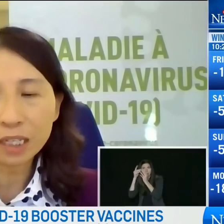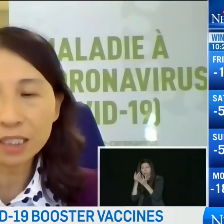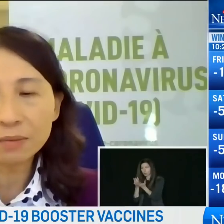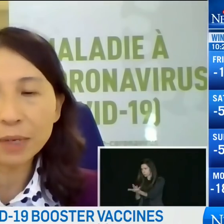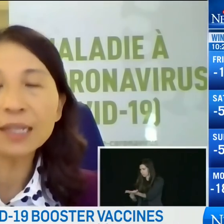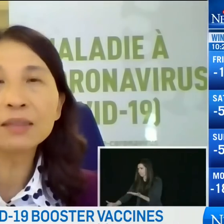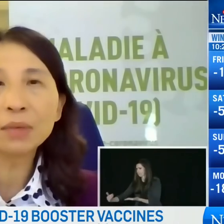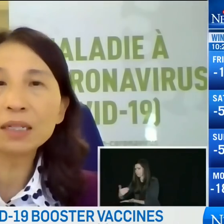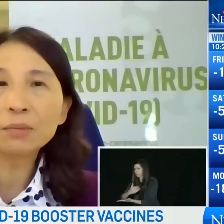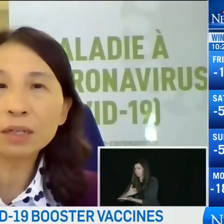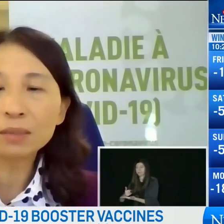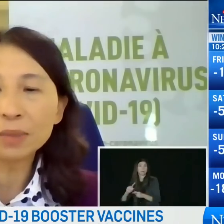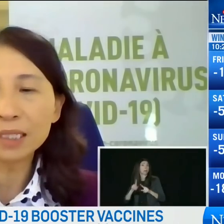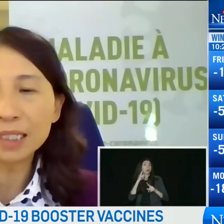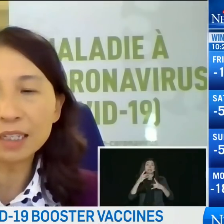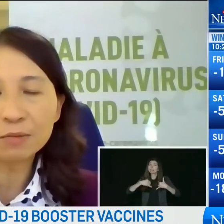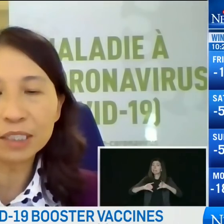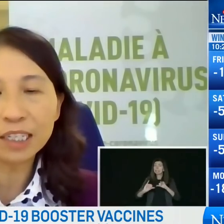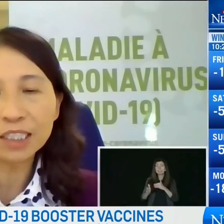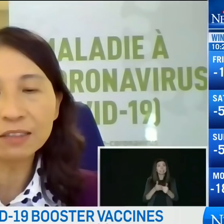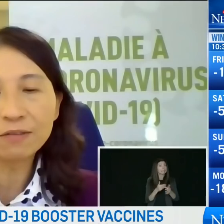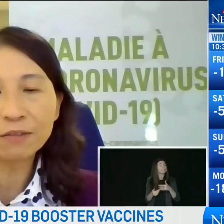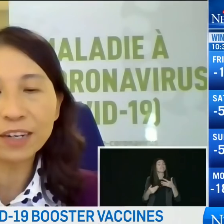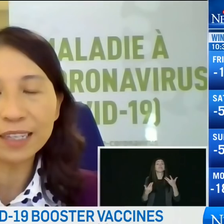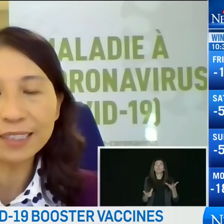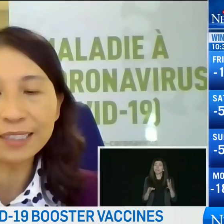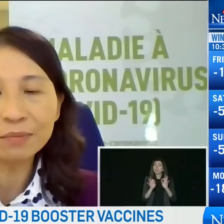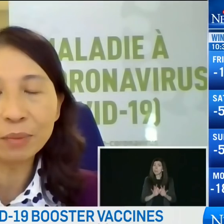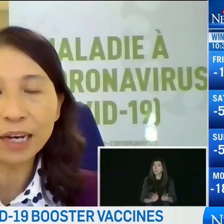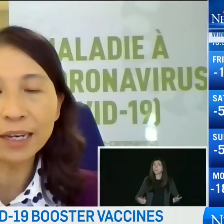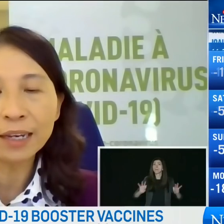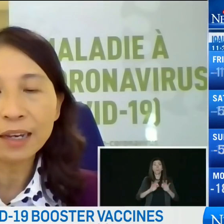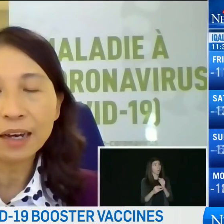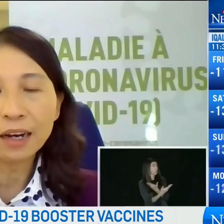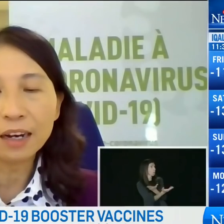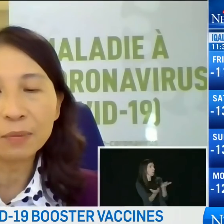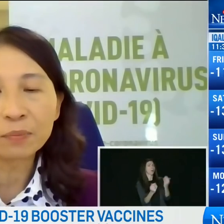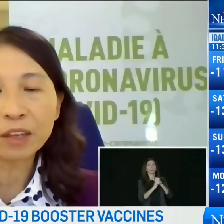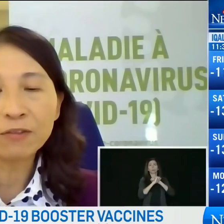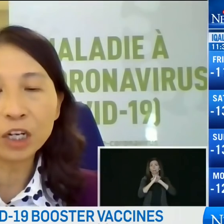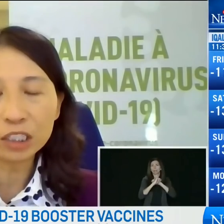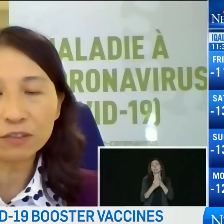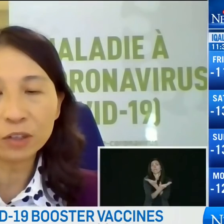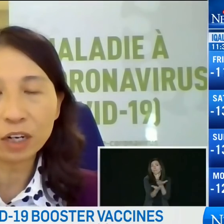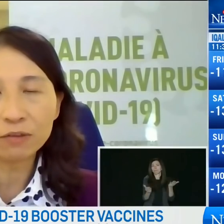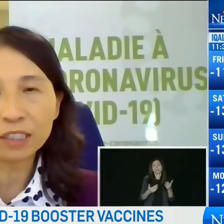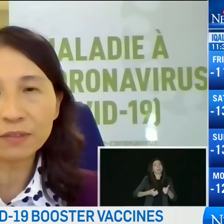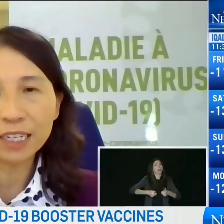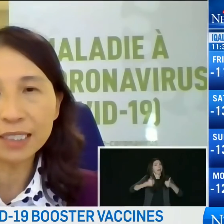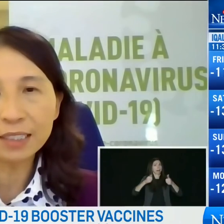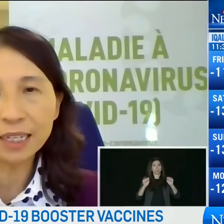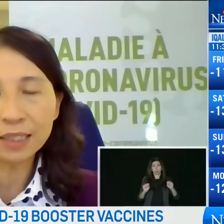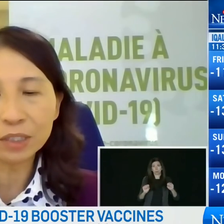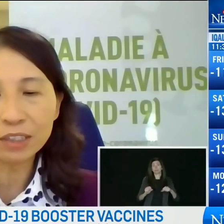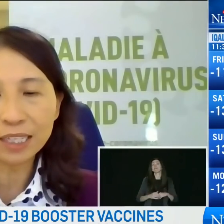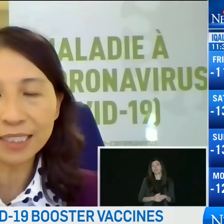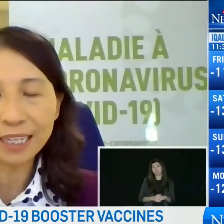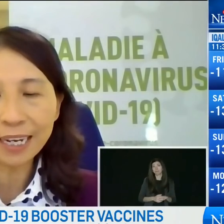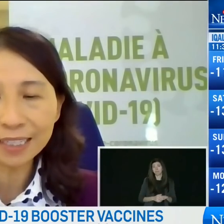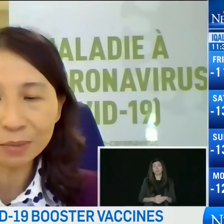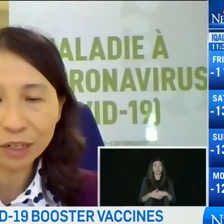IN THE DAYS TO COME.